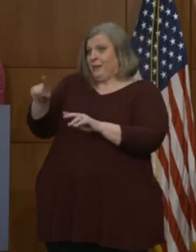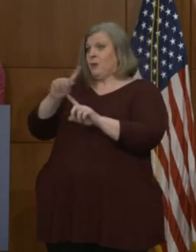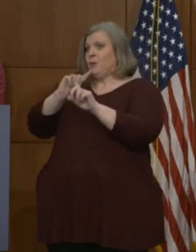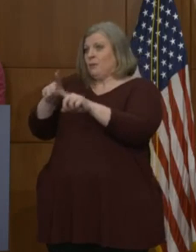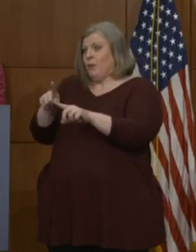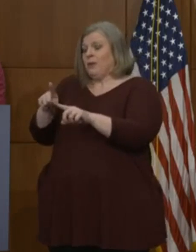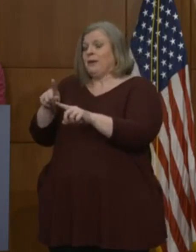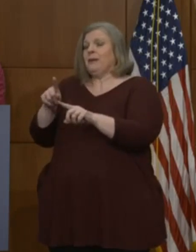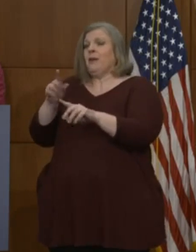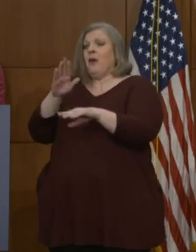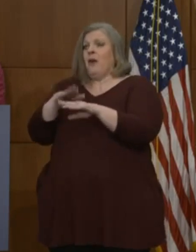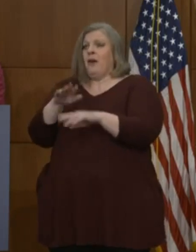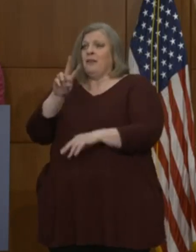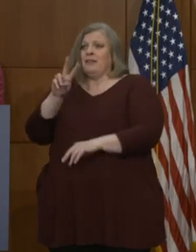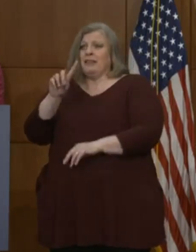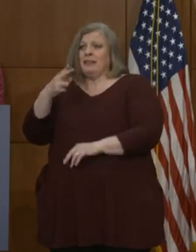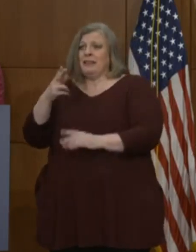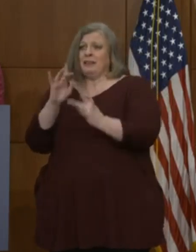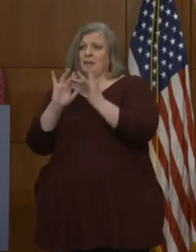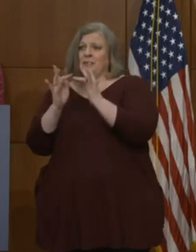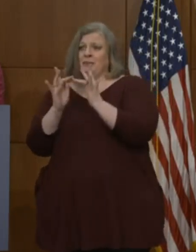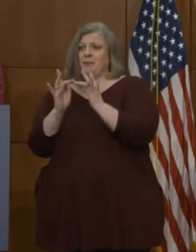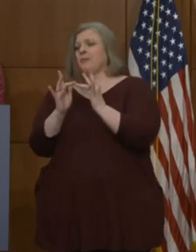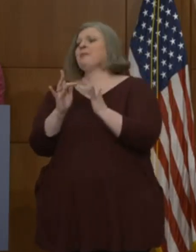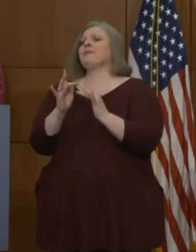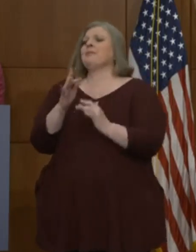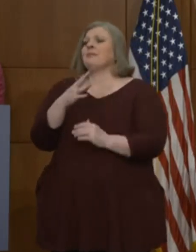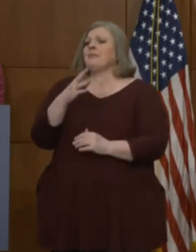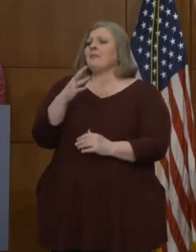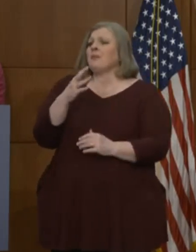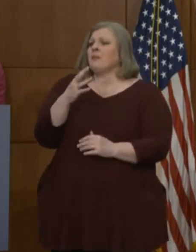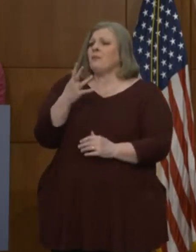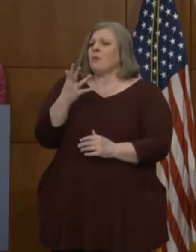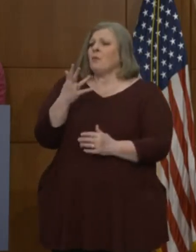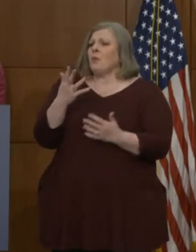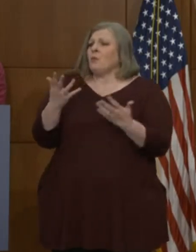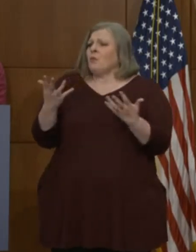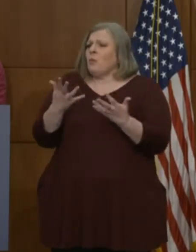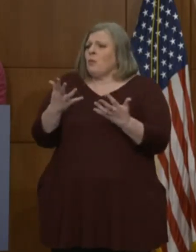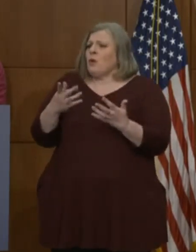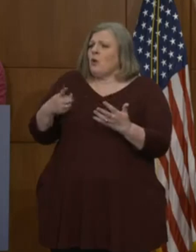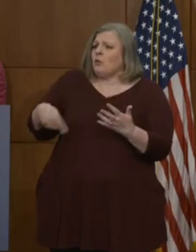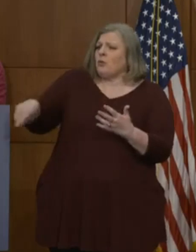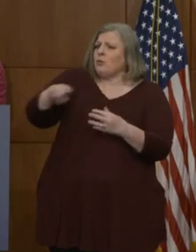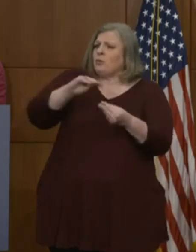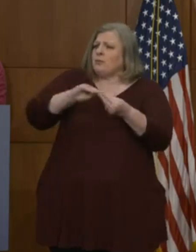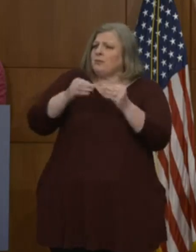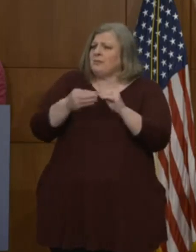REPORTED OUT PUBLICLY ON THE VDH DASHBOARD AND WHAT- THE VDH DASHBOARD AND WHAT- THE NUMBER OF THESE CASES THAT ARE NUMBER OF THESE CASES THAT ARE BEING REPORTED TO THE HEALTH